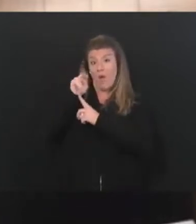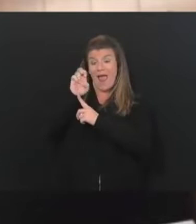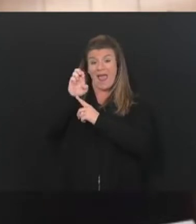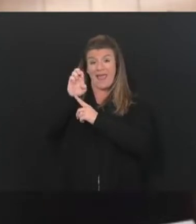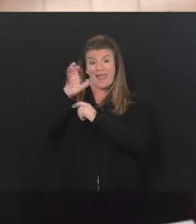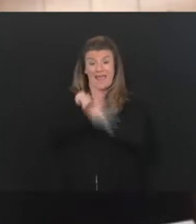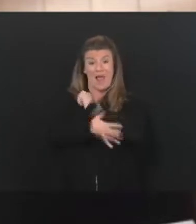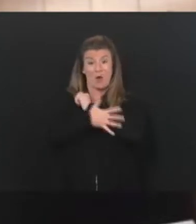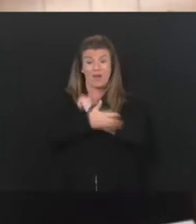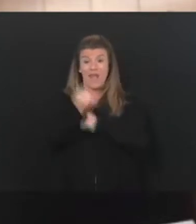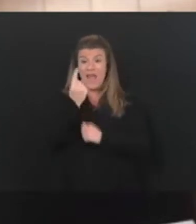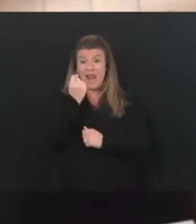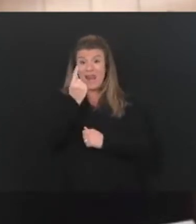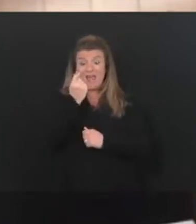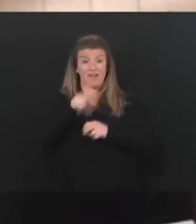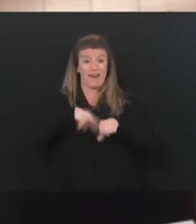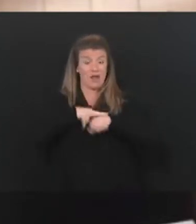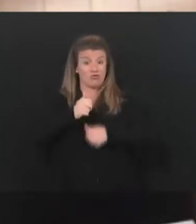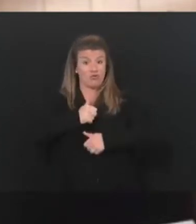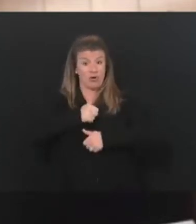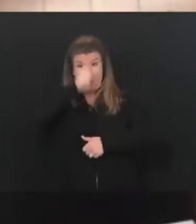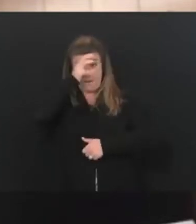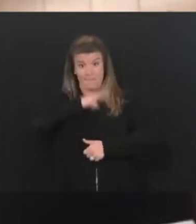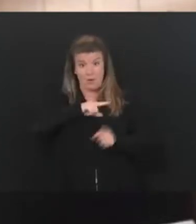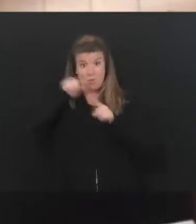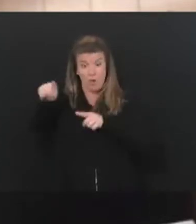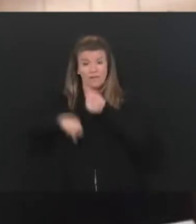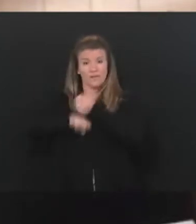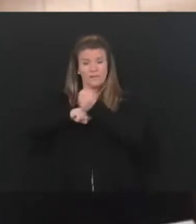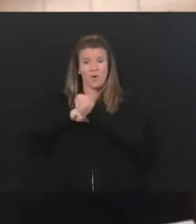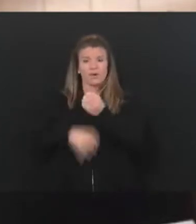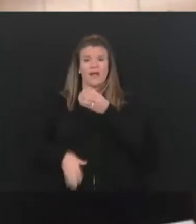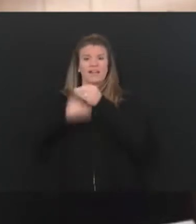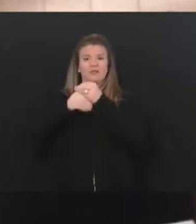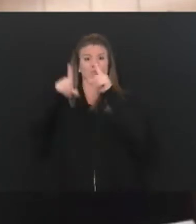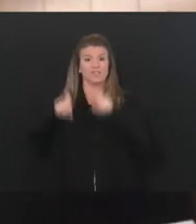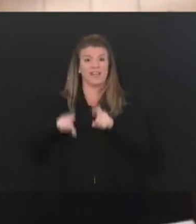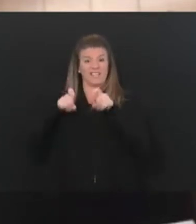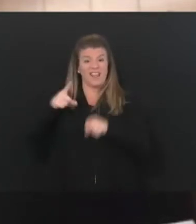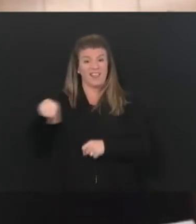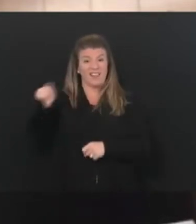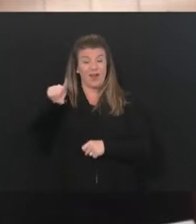FACILITIES. YESTERDAY IN WAYNE COUNTY, 11 NATIONAL GUARD PERSONNEL